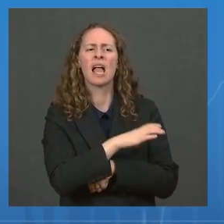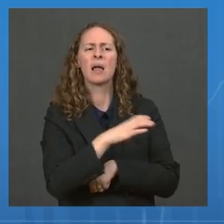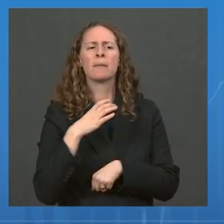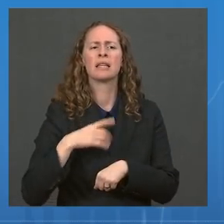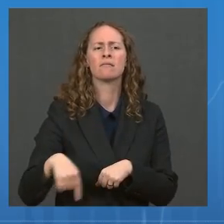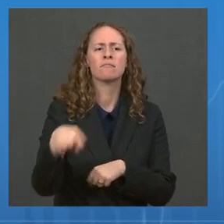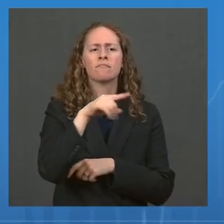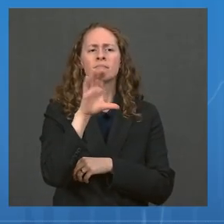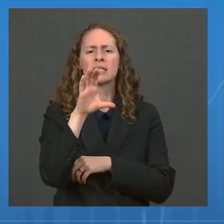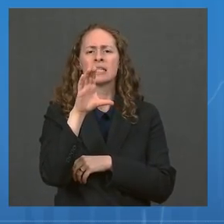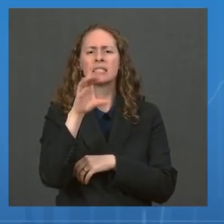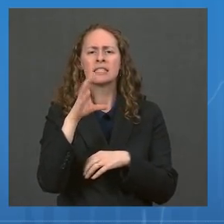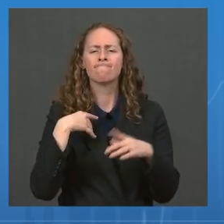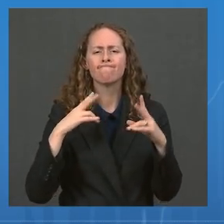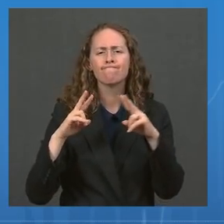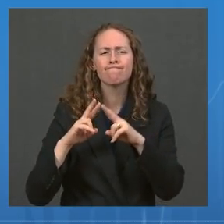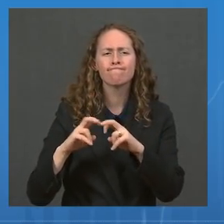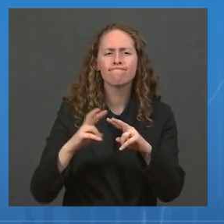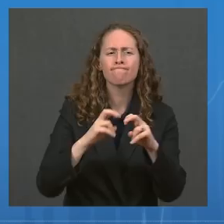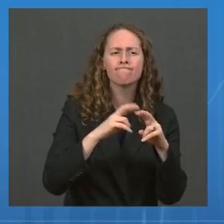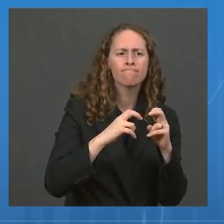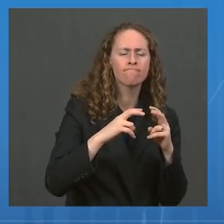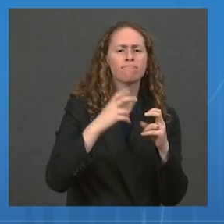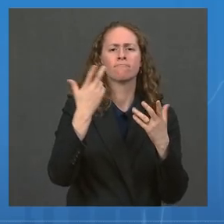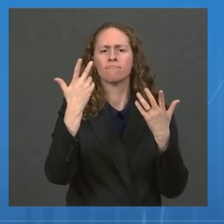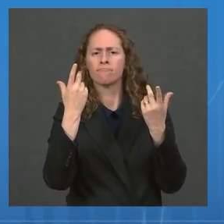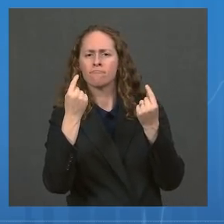including Moderna, J&J, as well as pediatric vaccination.